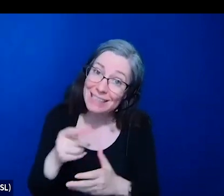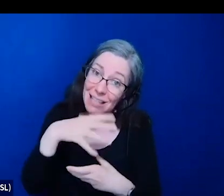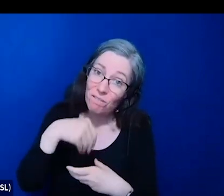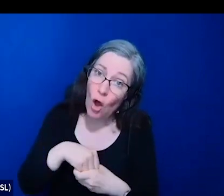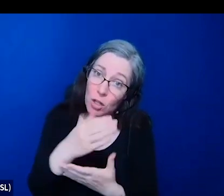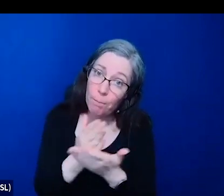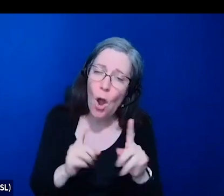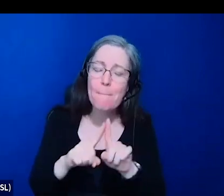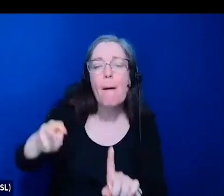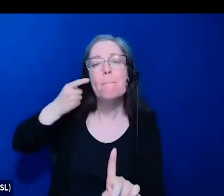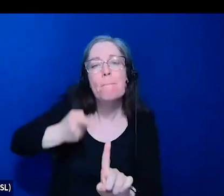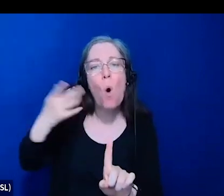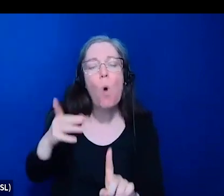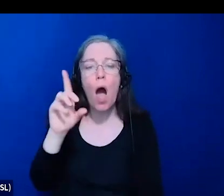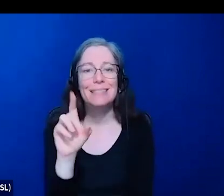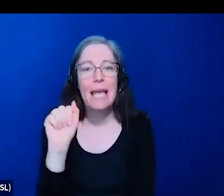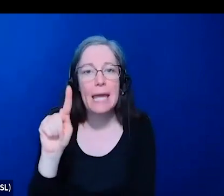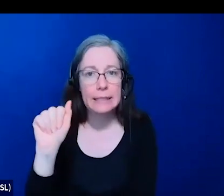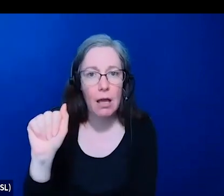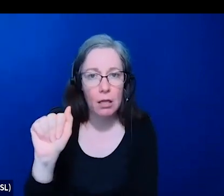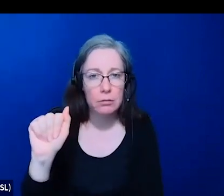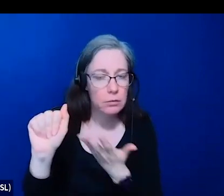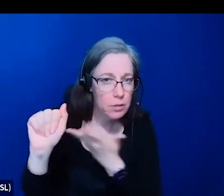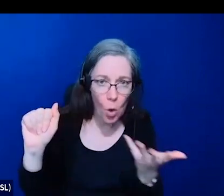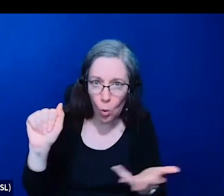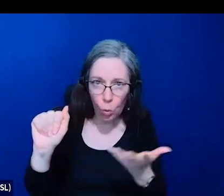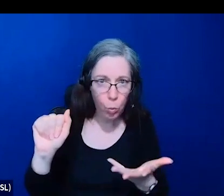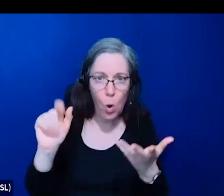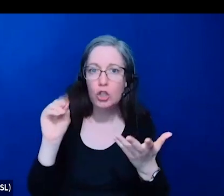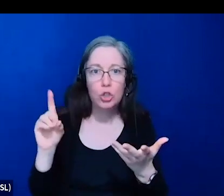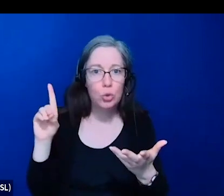It's about data. What do disabled people need? Get the next slide for me, please.